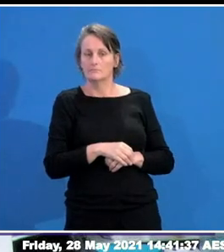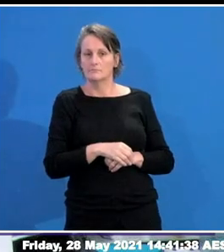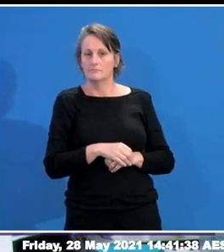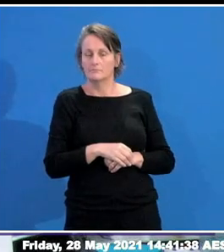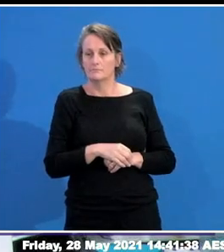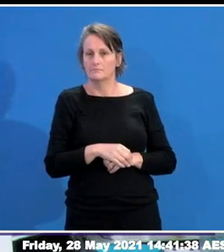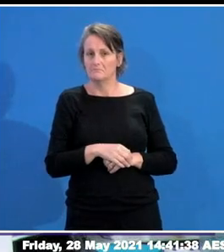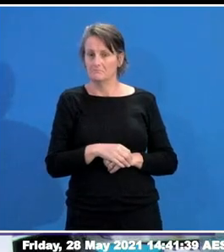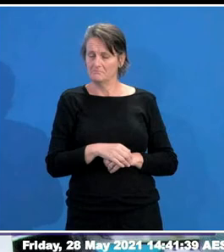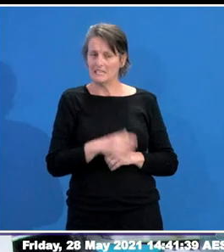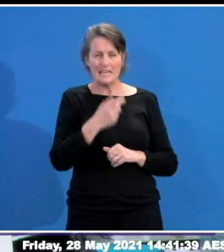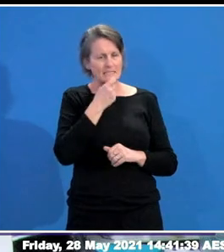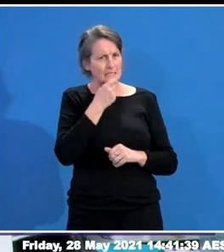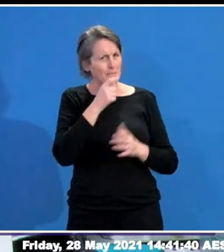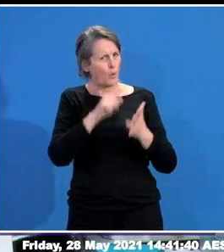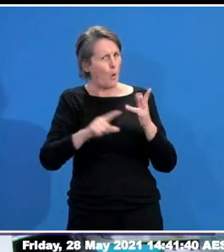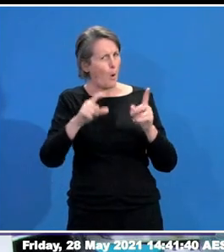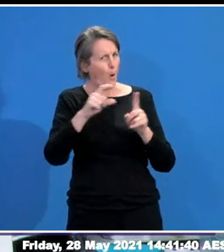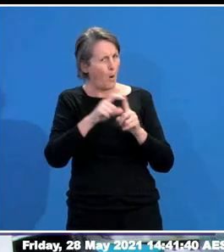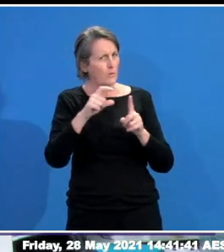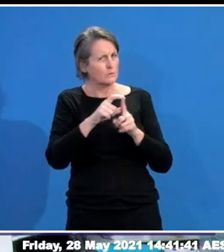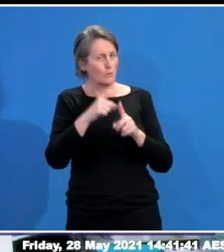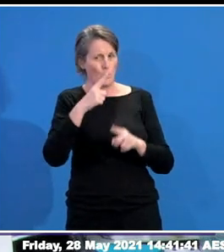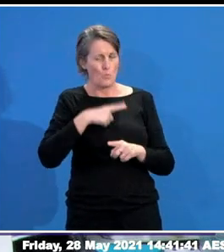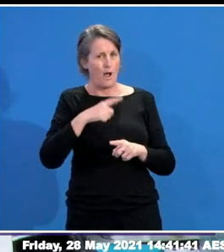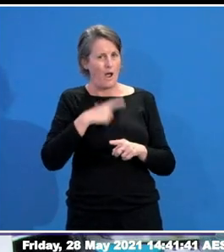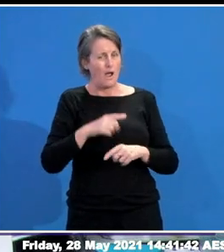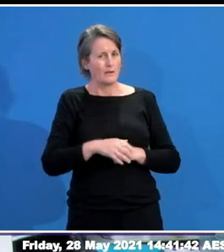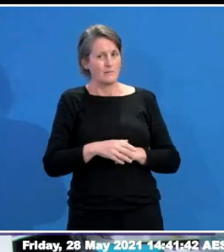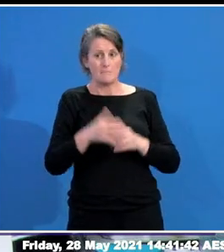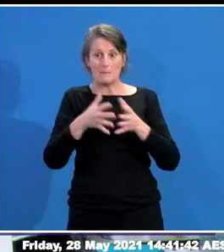Does it strike you as odd that a large service provider, whether non-profit